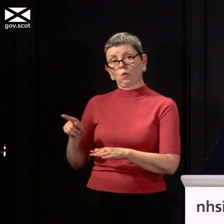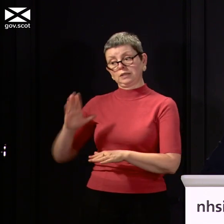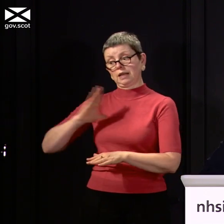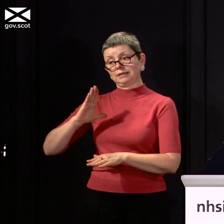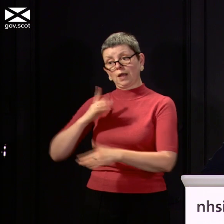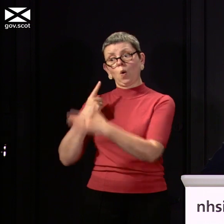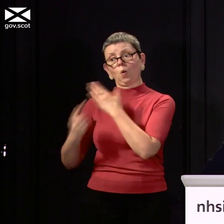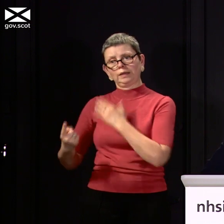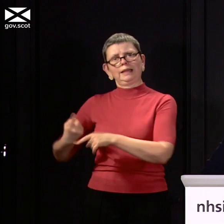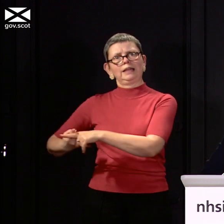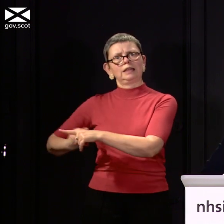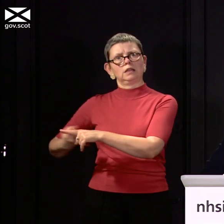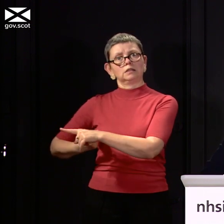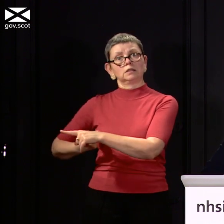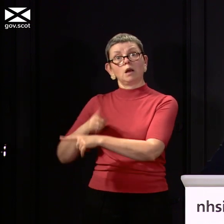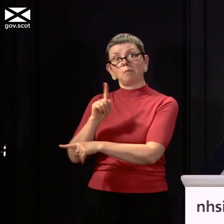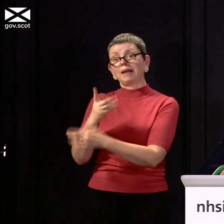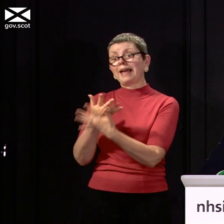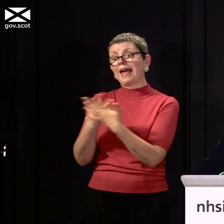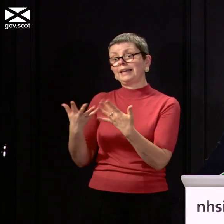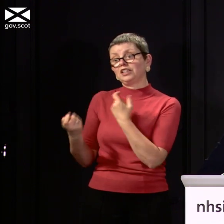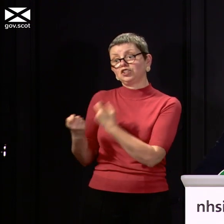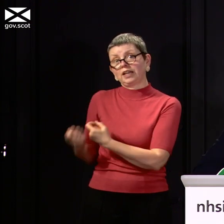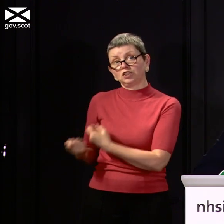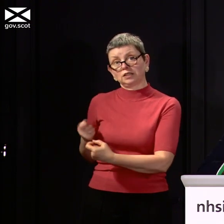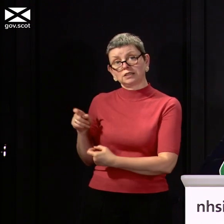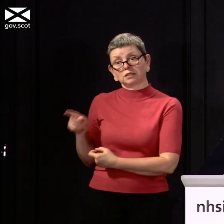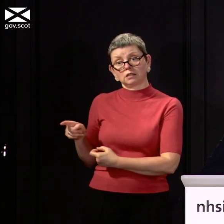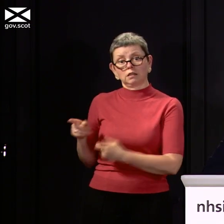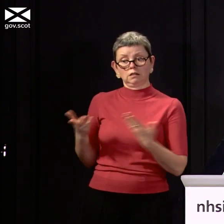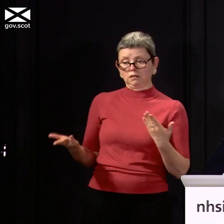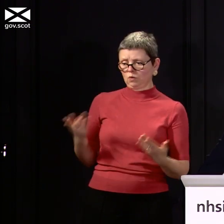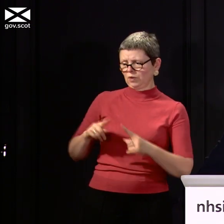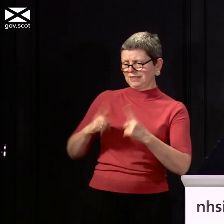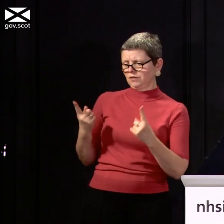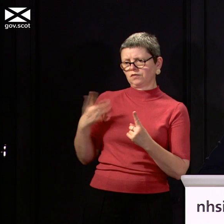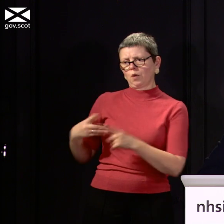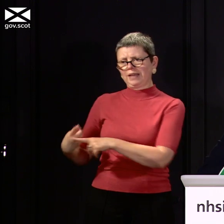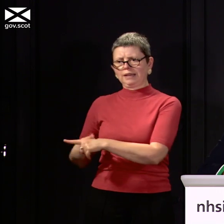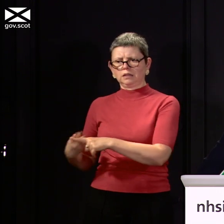conversation with them, if there are any variations between us, to be minor at this stage. And